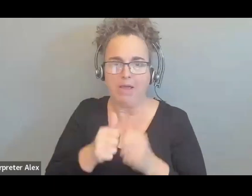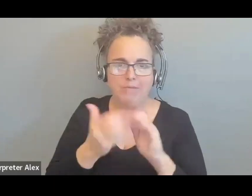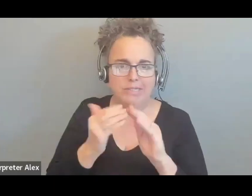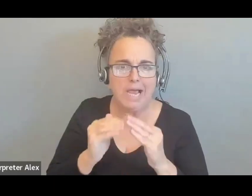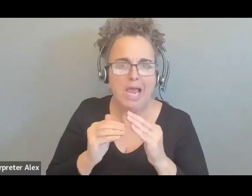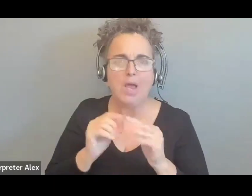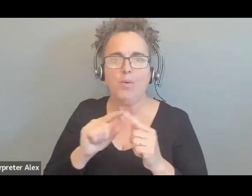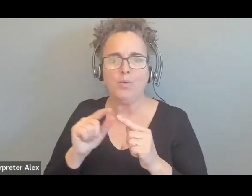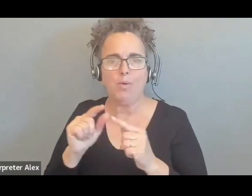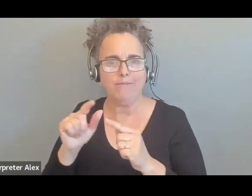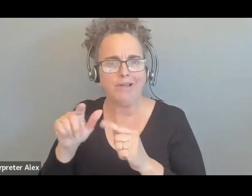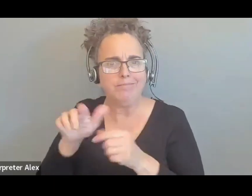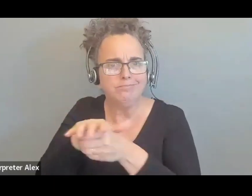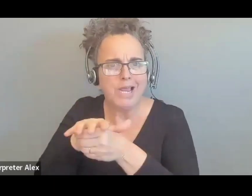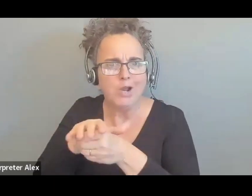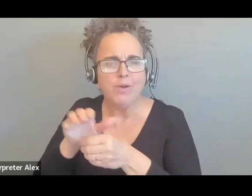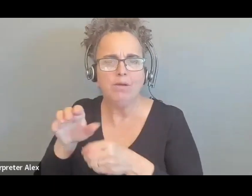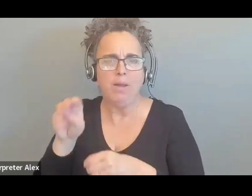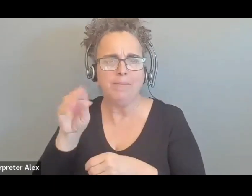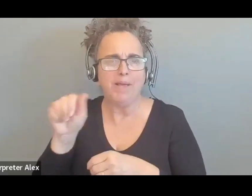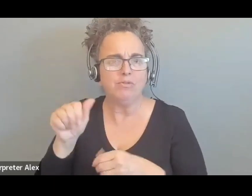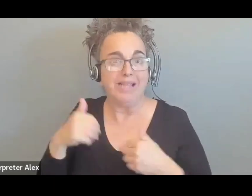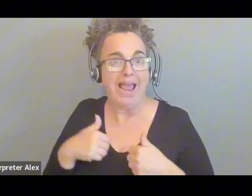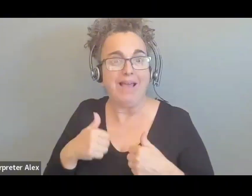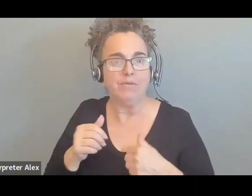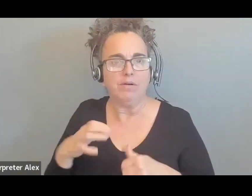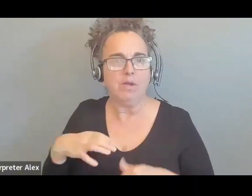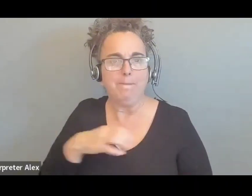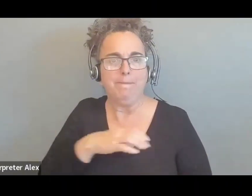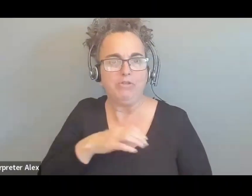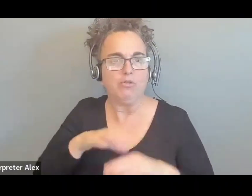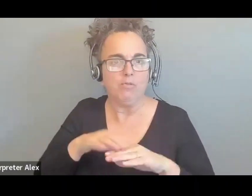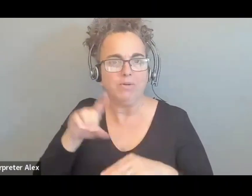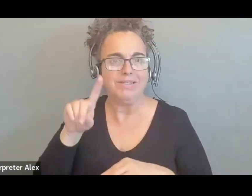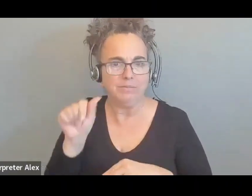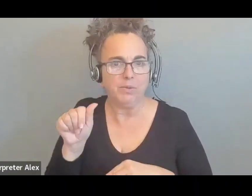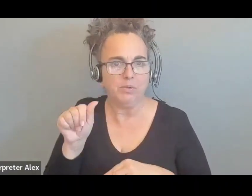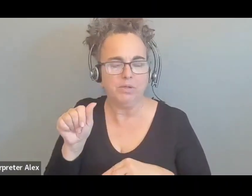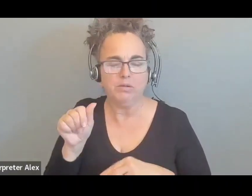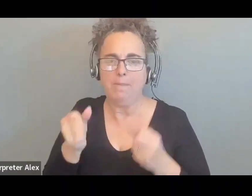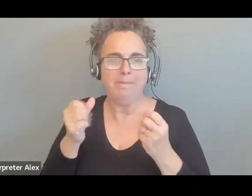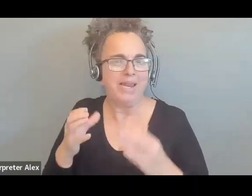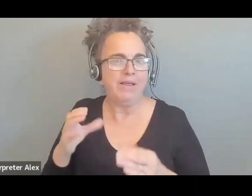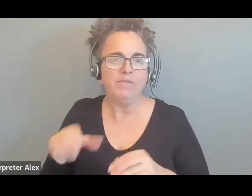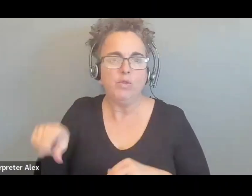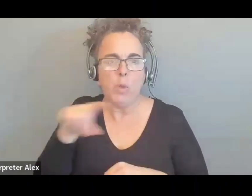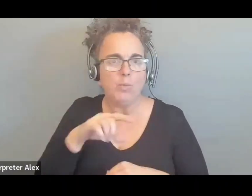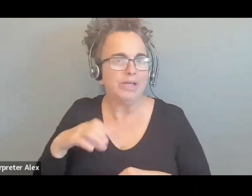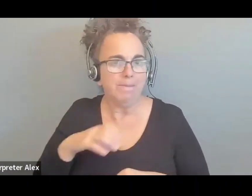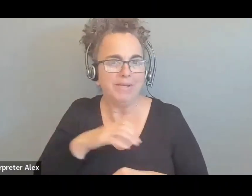of Massachusetts has a commission on disability and many of those commissions on disabilities,